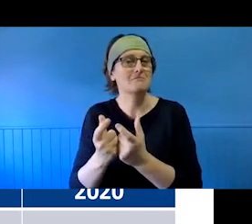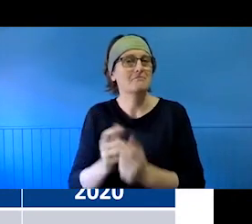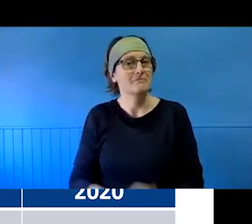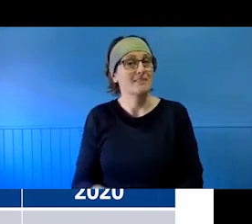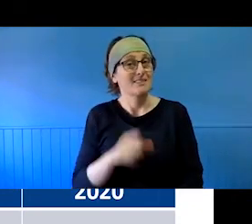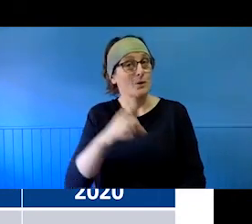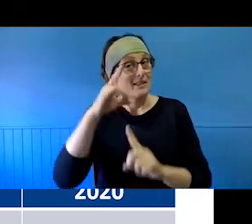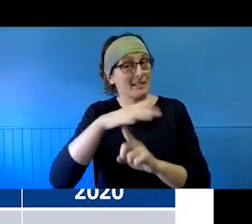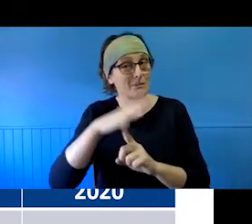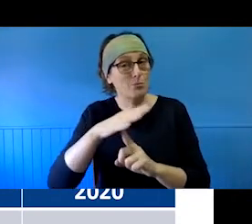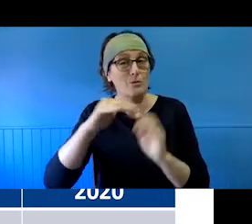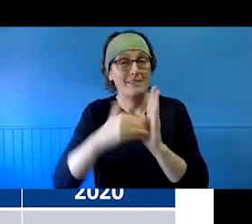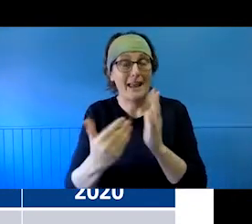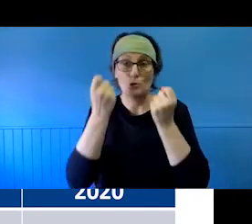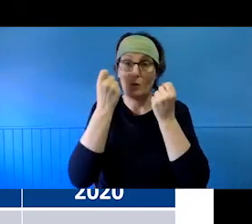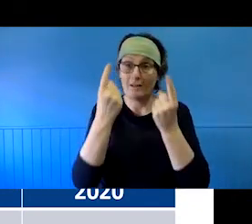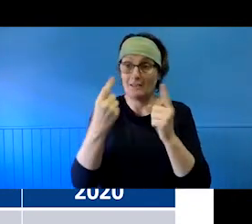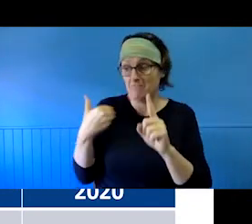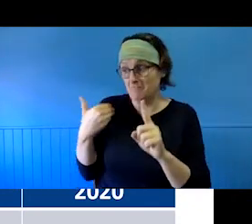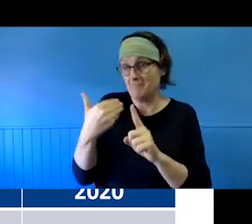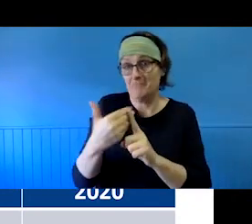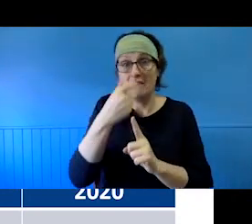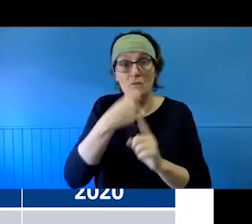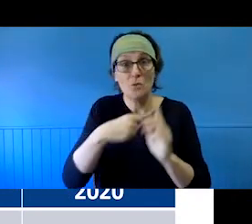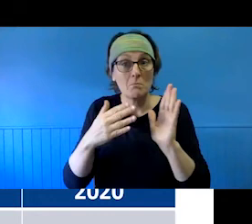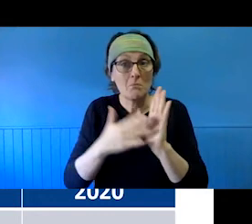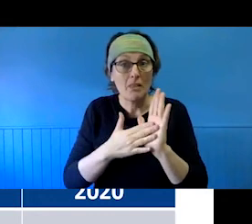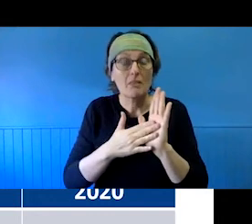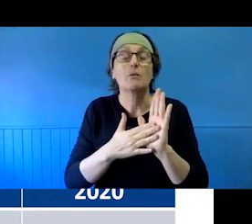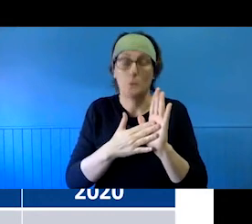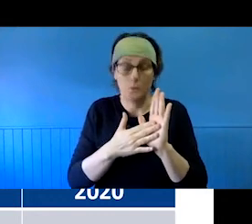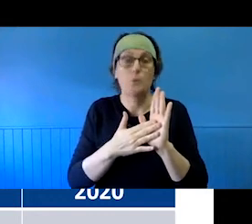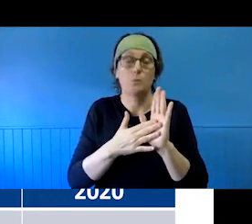time to understand that in the last few months we've really done a huge